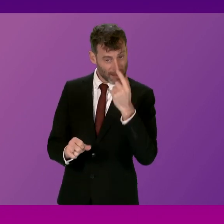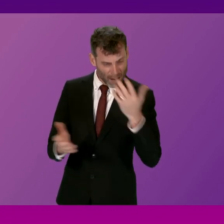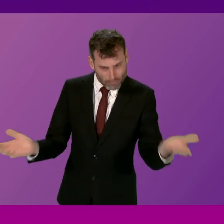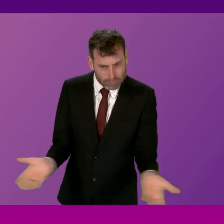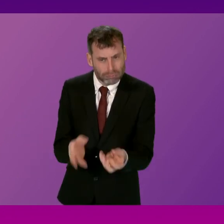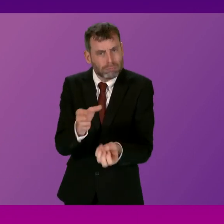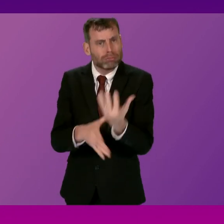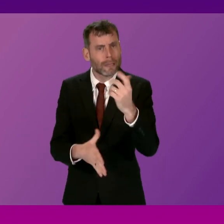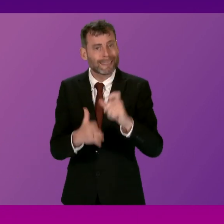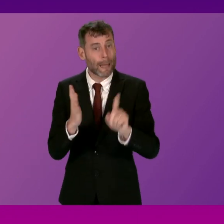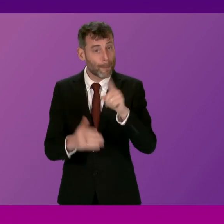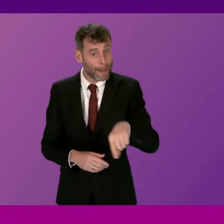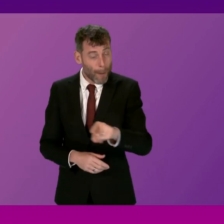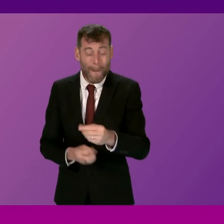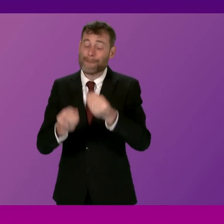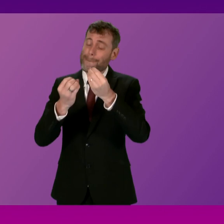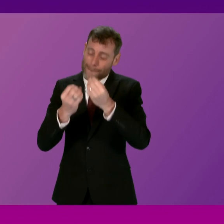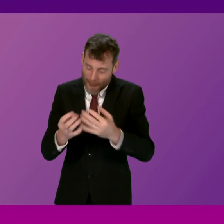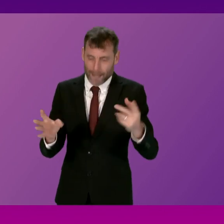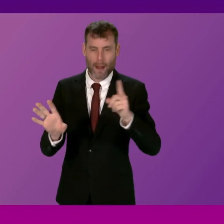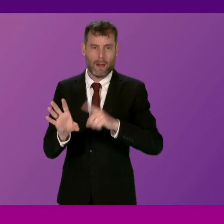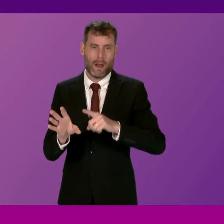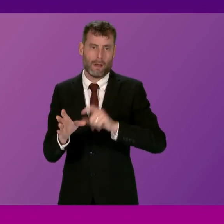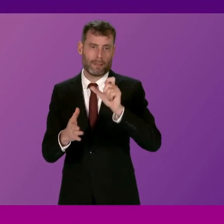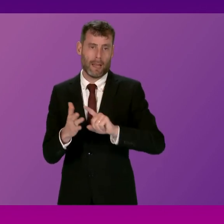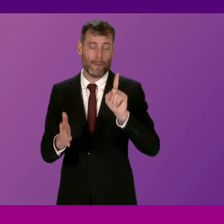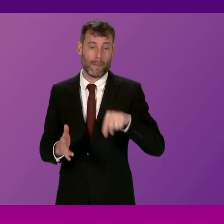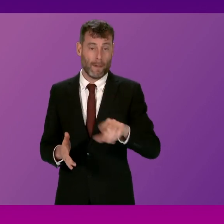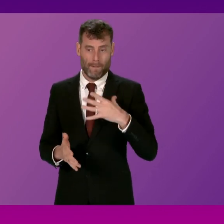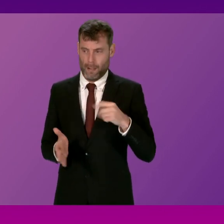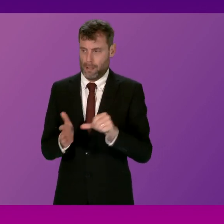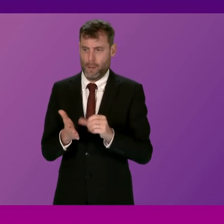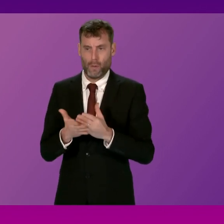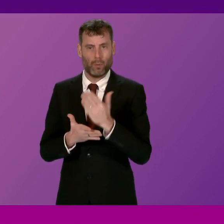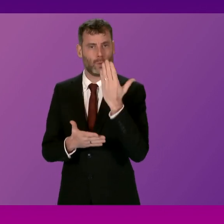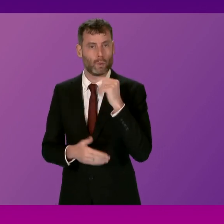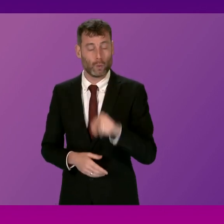More than a third of pupils in Scotland identify as having an additional support need, yet ASN support is in decline.